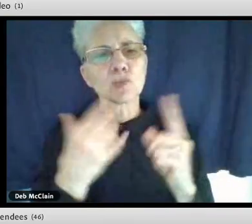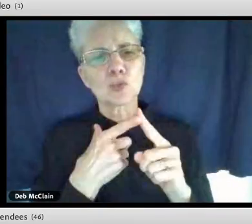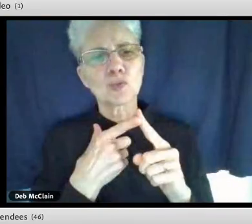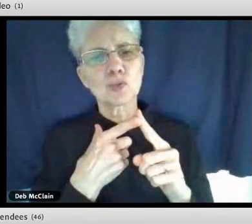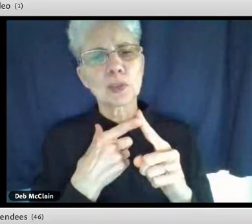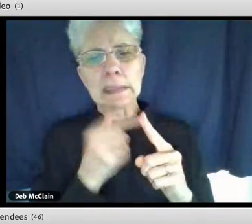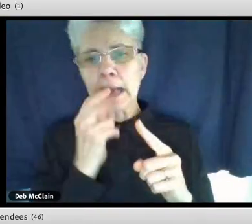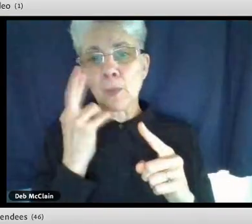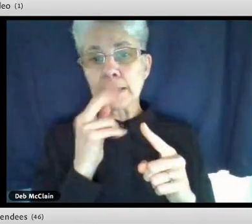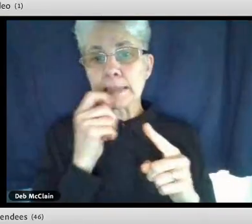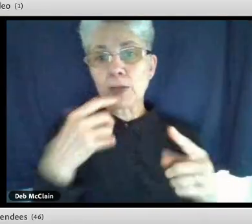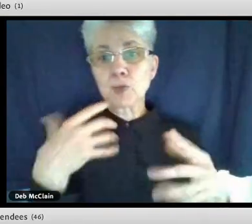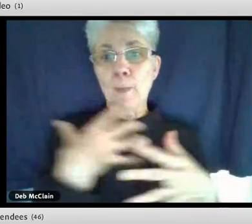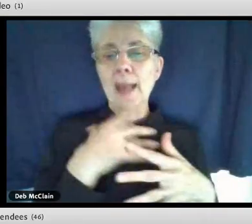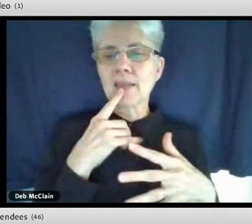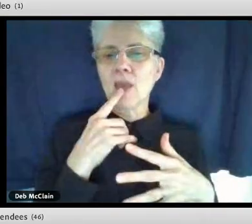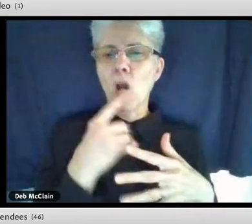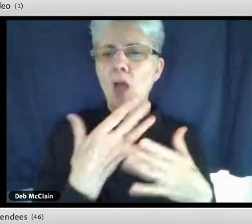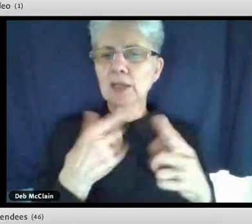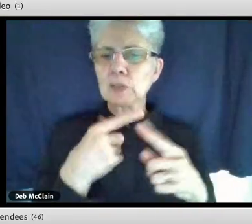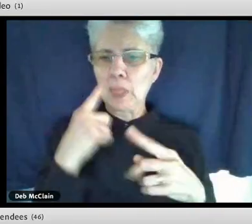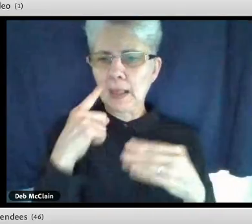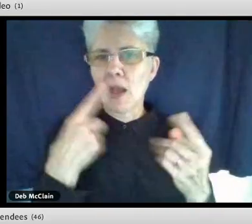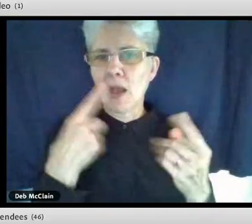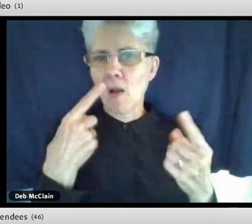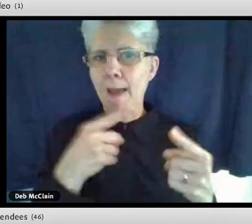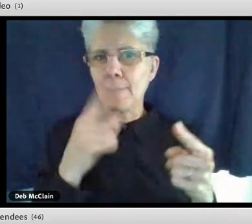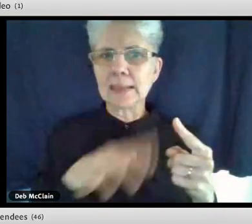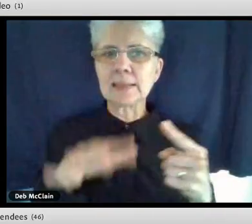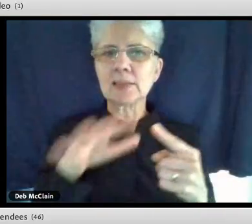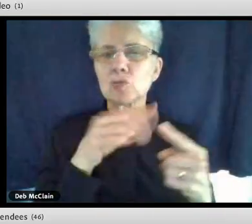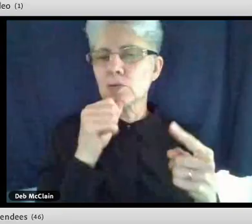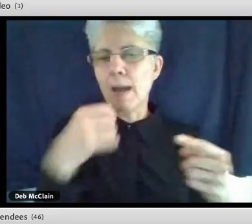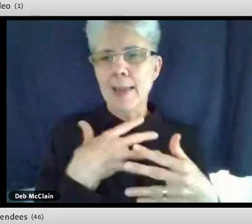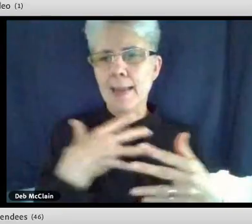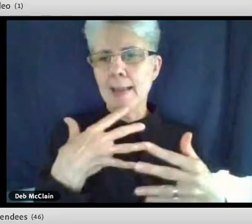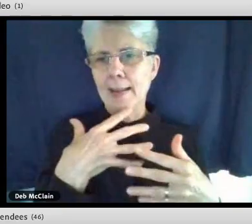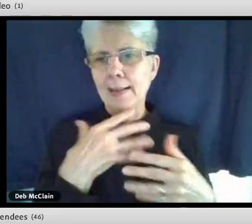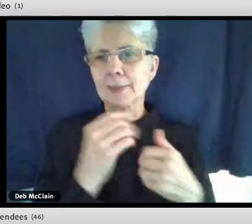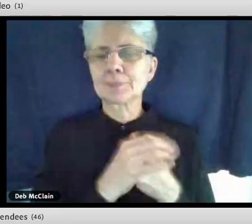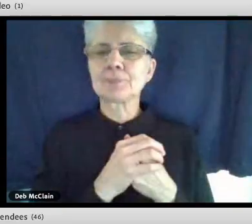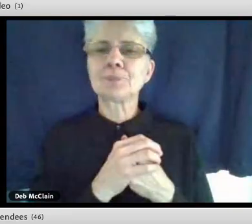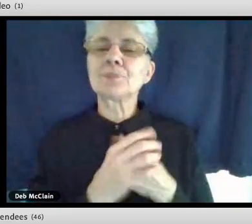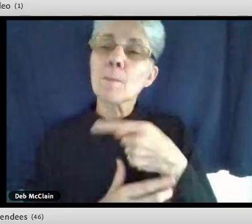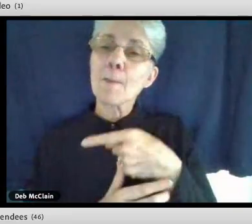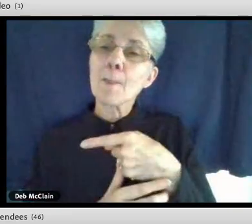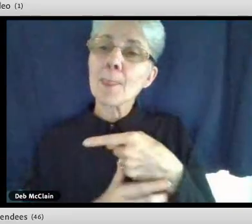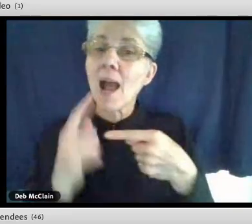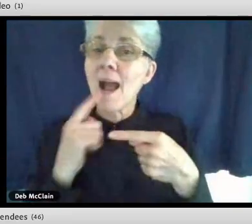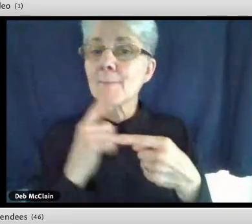There's things to think about that are happening to not panic, and again, I'm not making light of this virus.